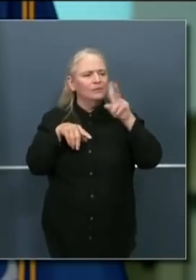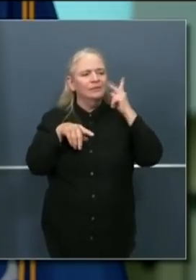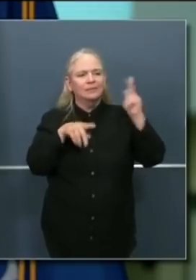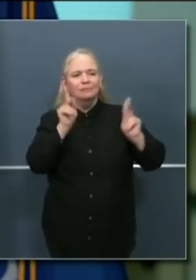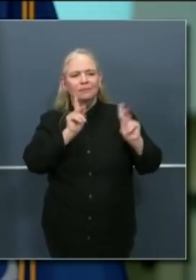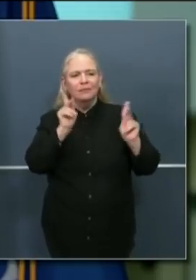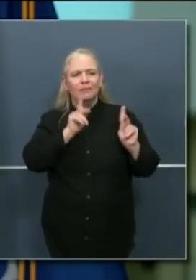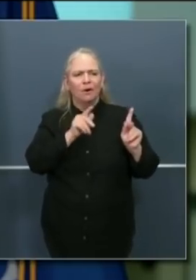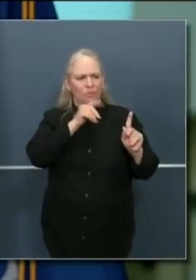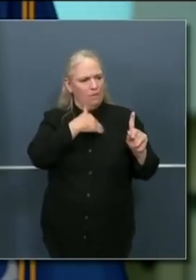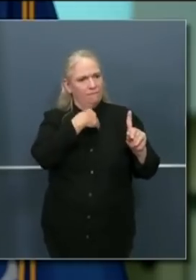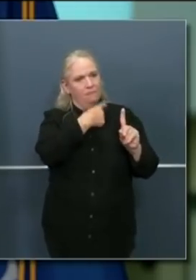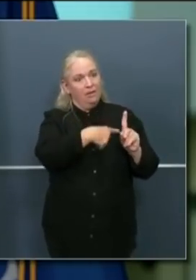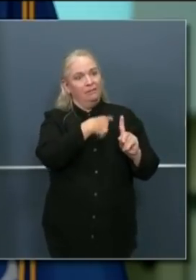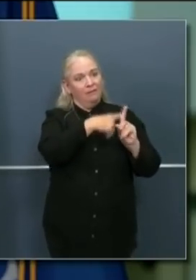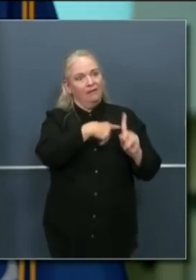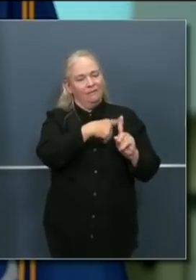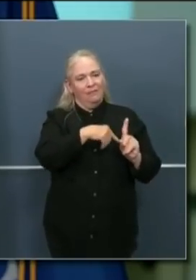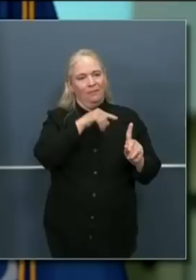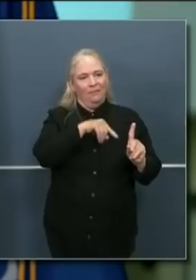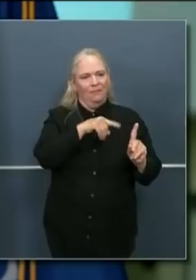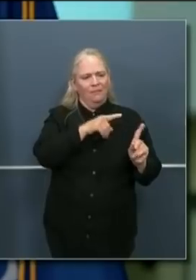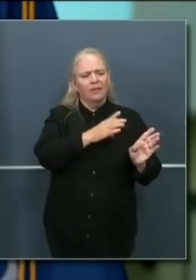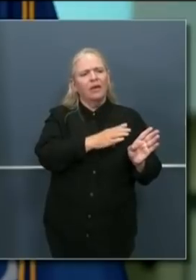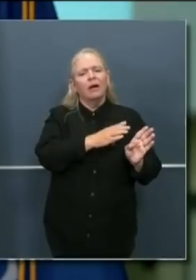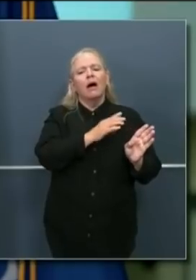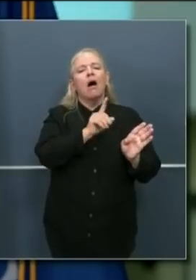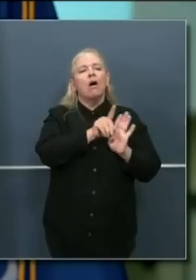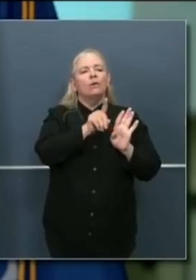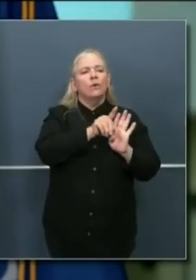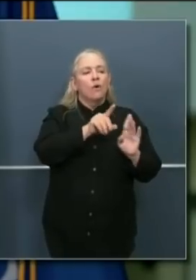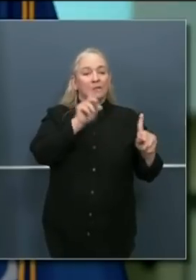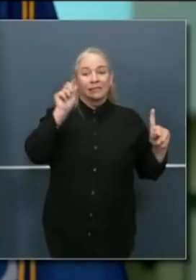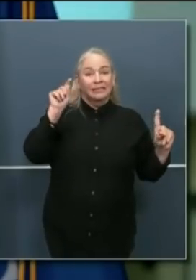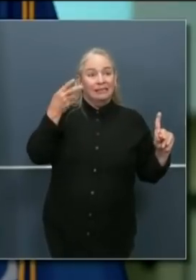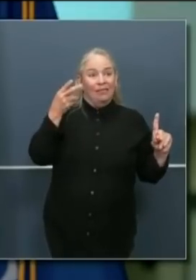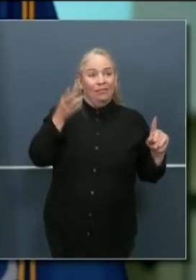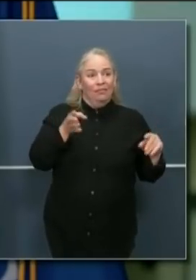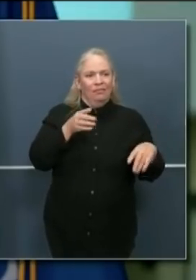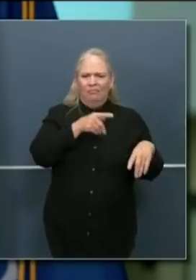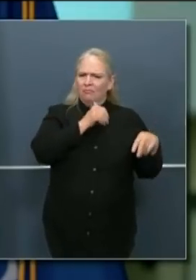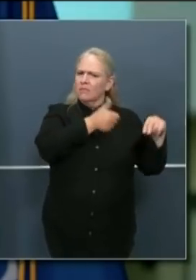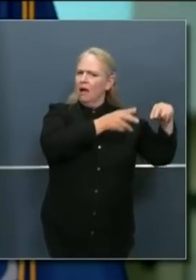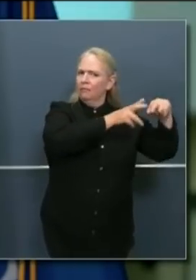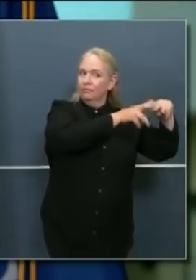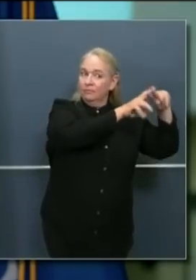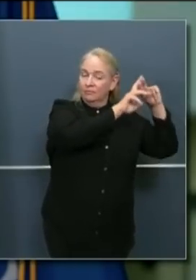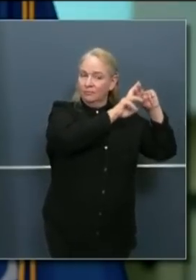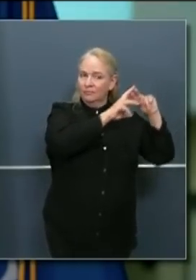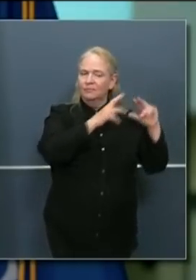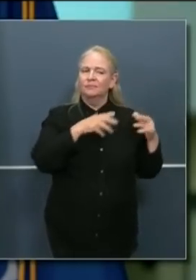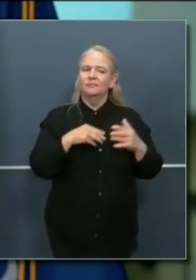THOSE IS A BROADER TREND LINE AND AN INCREASE IN POSITIVITY RATES. WE'VE NOT SEEN AN INCREASE YET